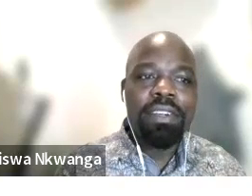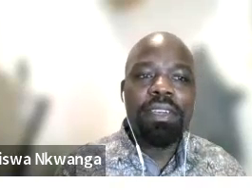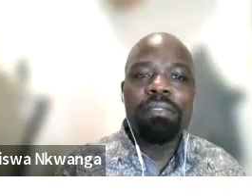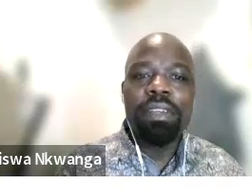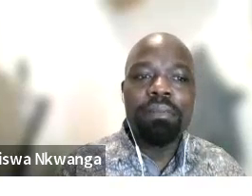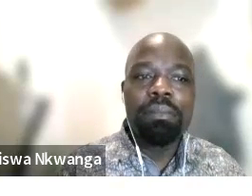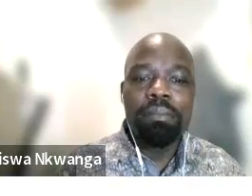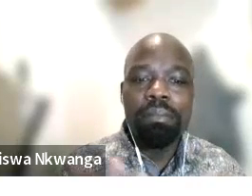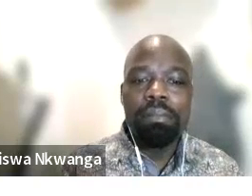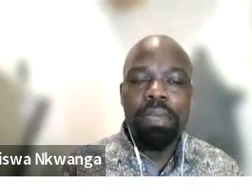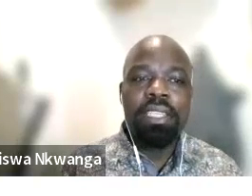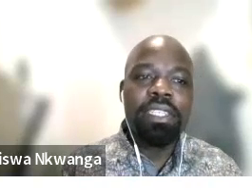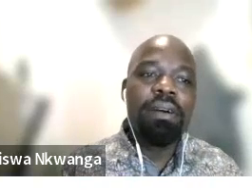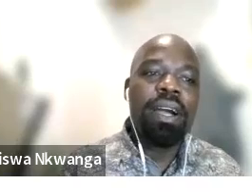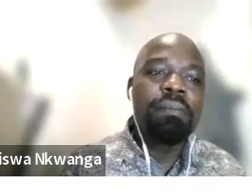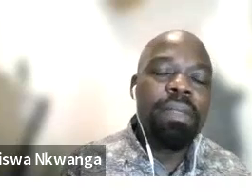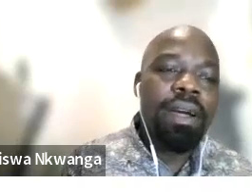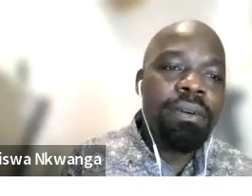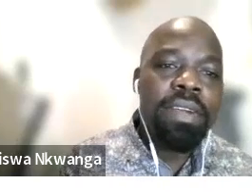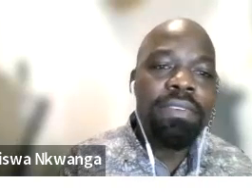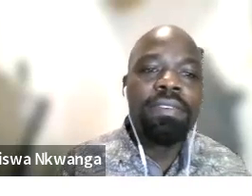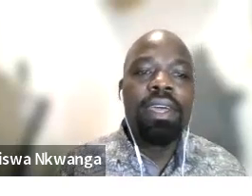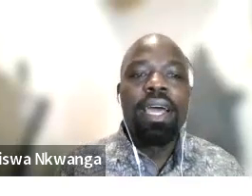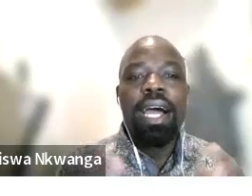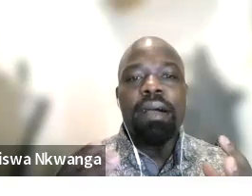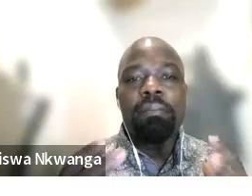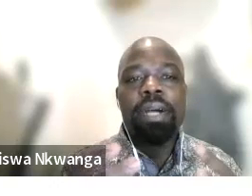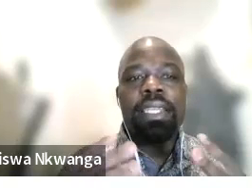a very major crisis.